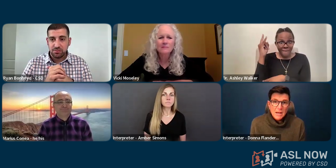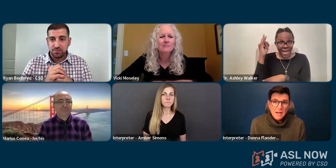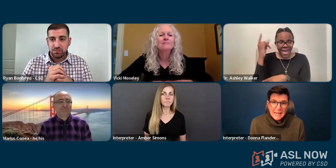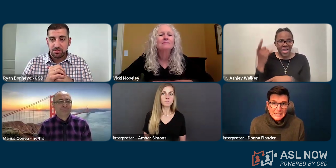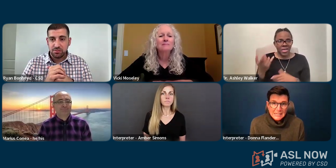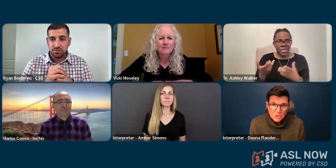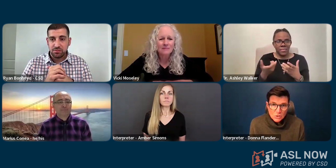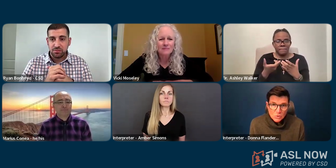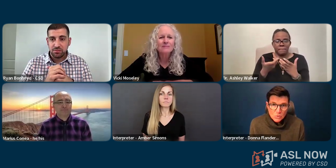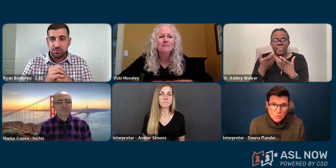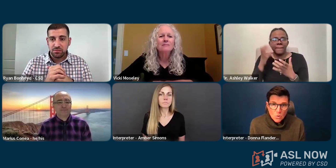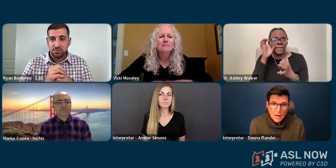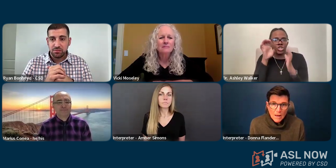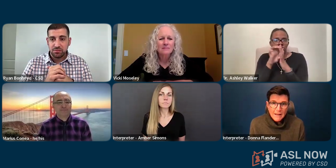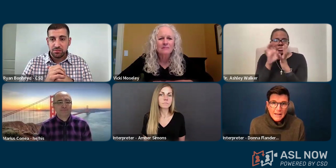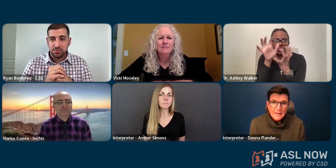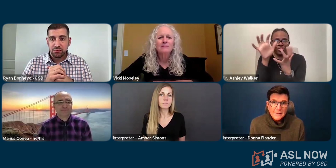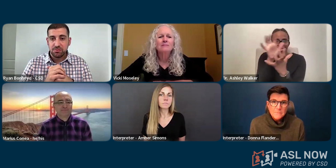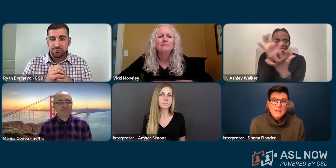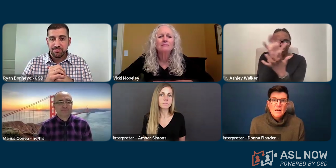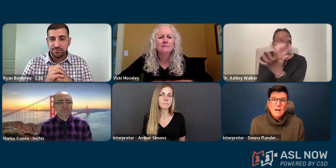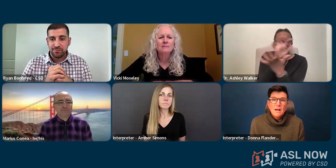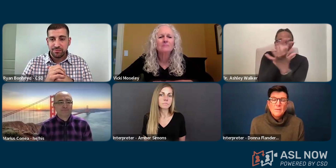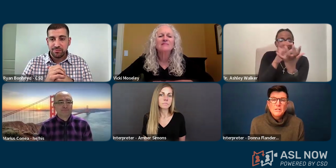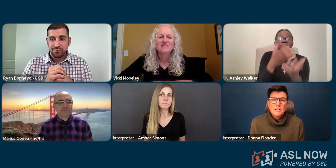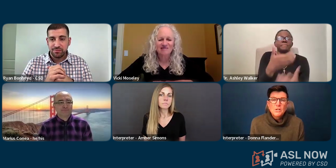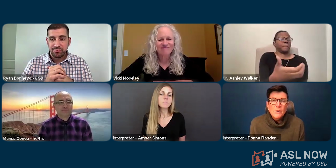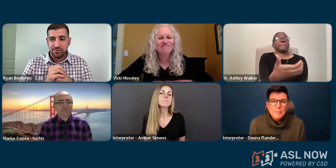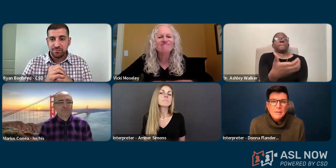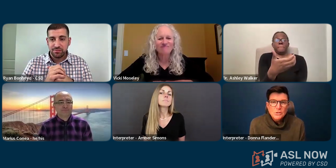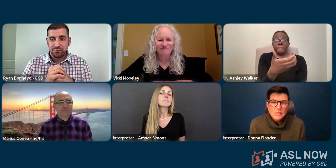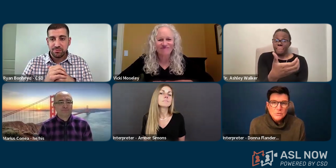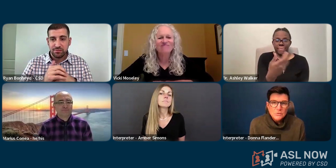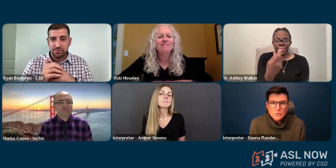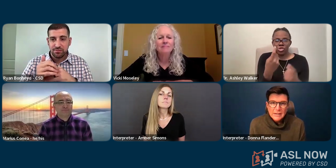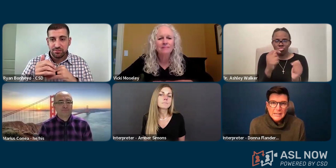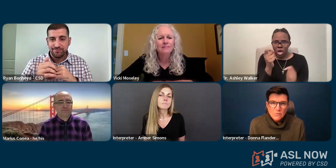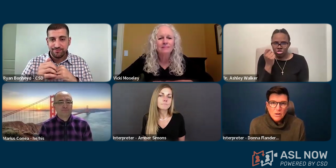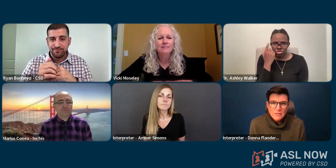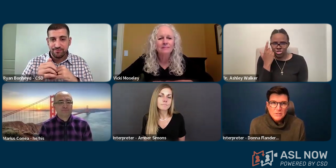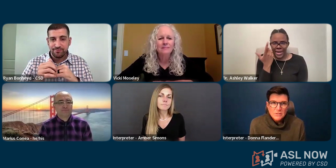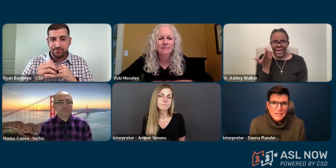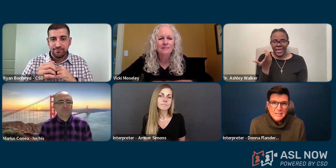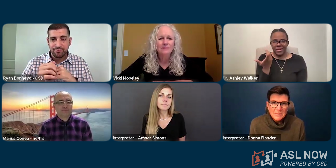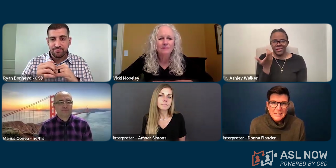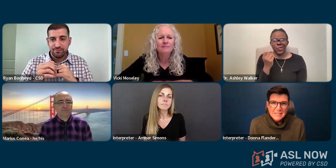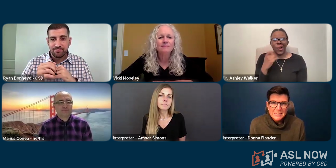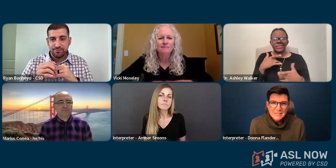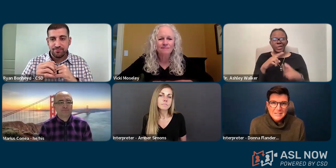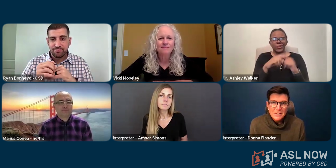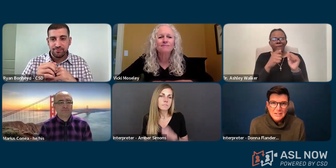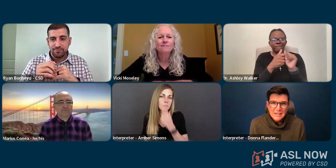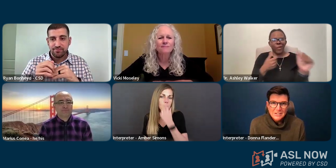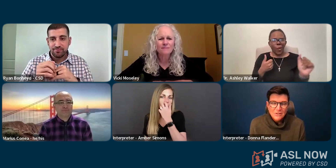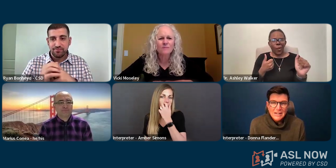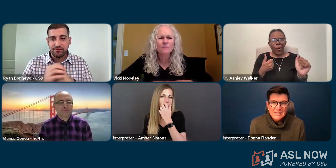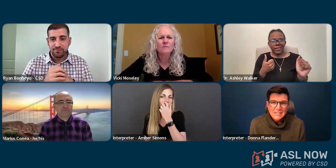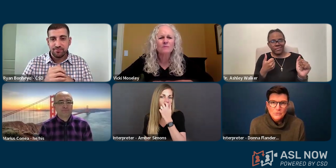and I'm not connected to the local Wi-Fi, you know how a picture gets really grainy on the screen because it's a video connection, right?